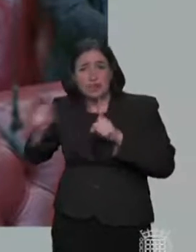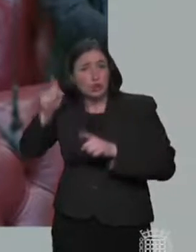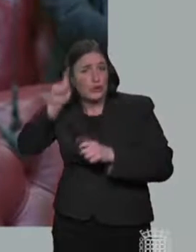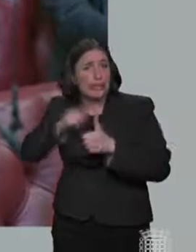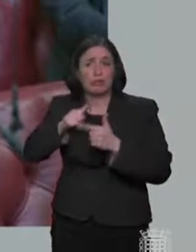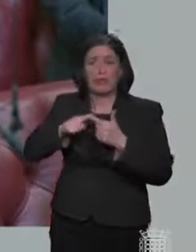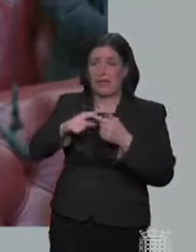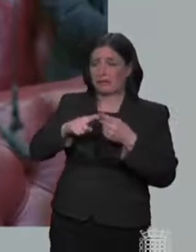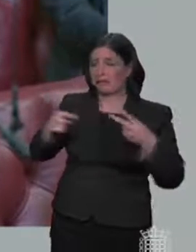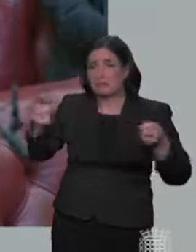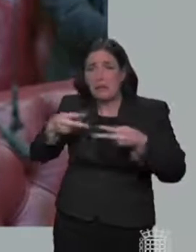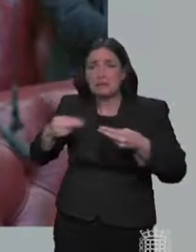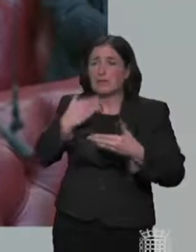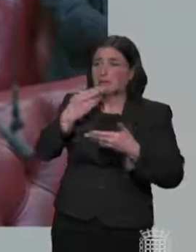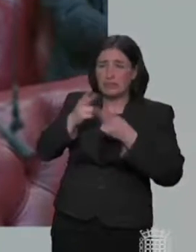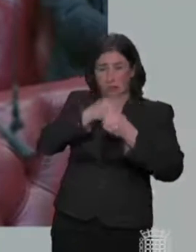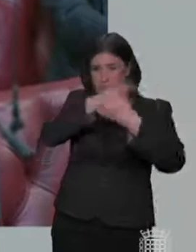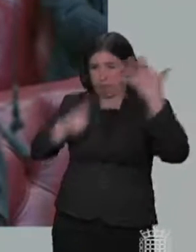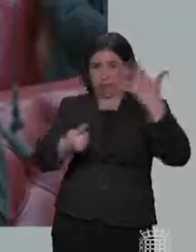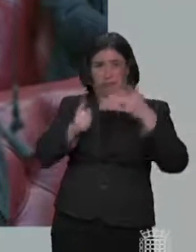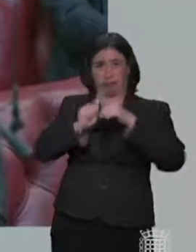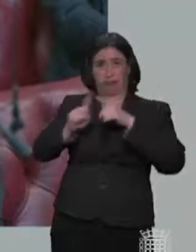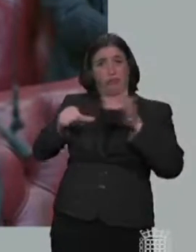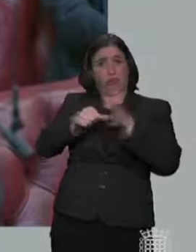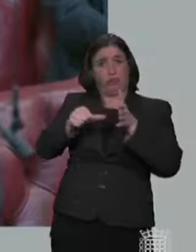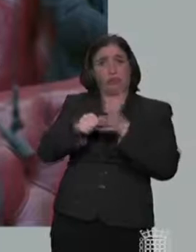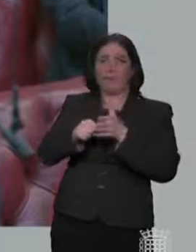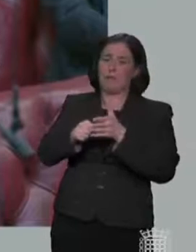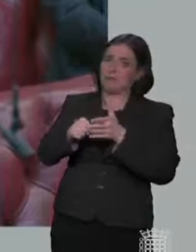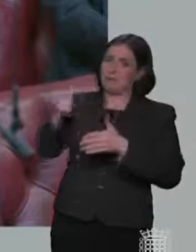and we were honored to have jack ashley as our president and he gave us unstinting support